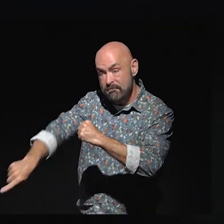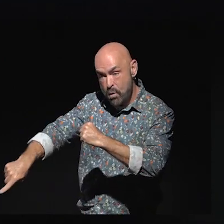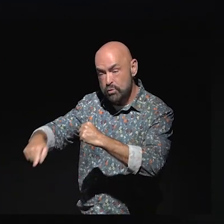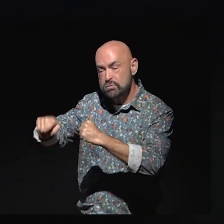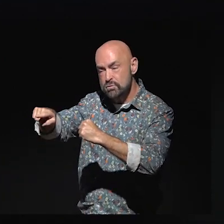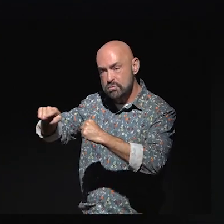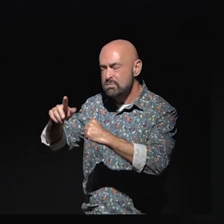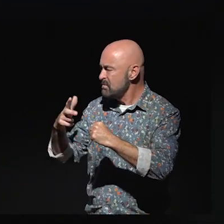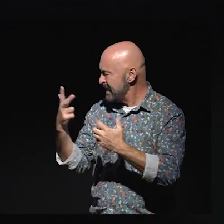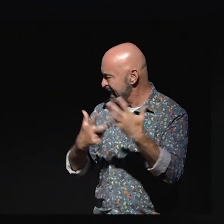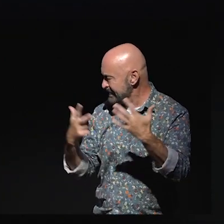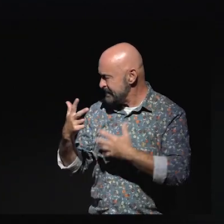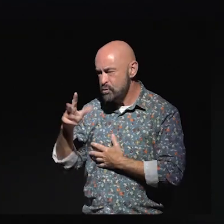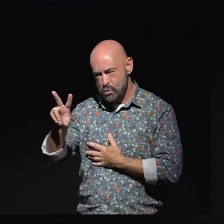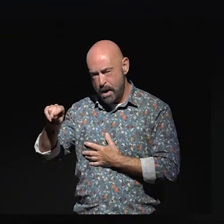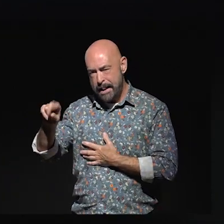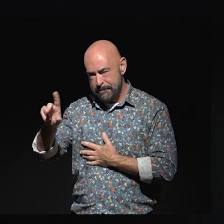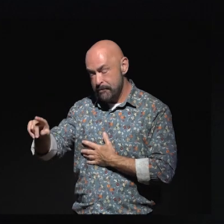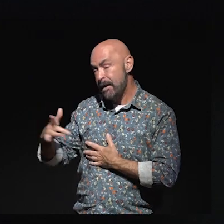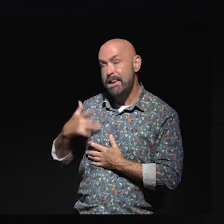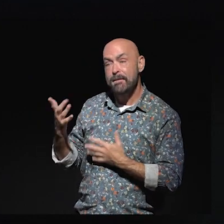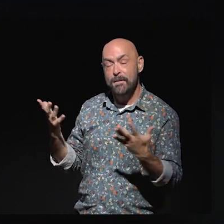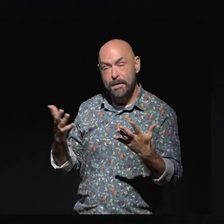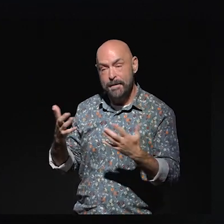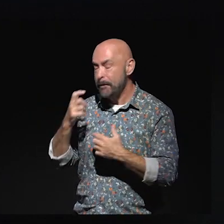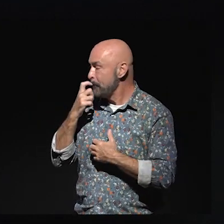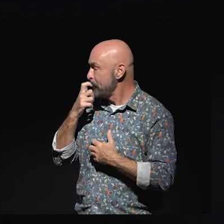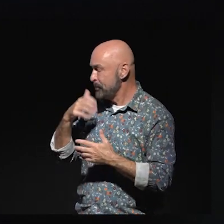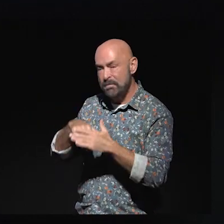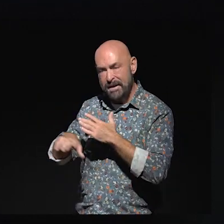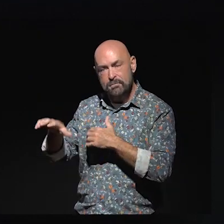by 1812 was living in Rome during the occupation,